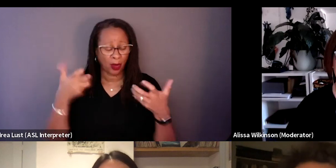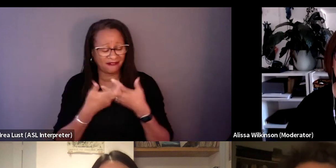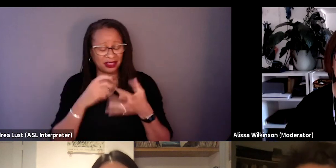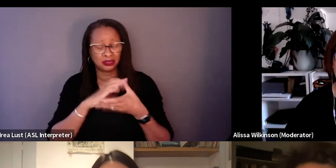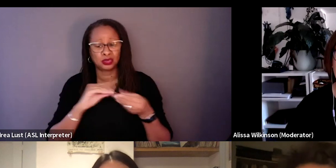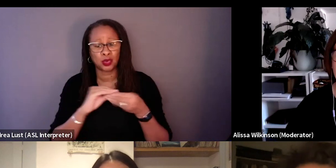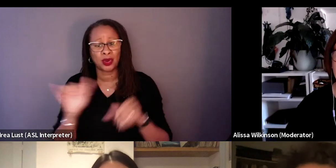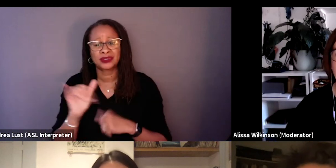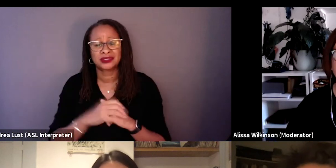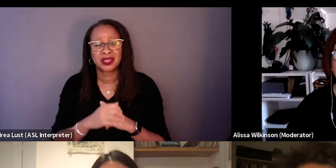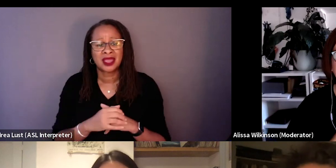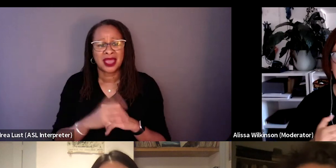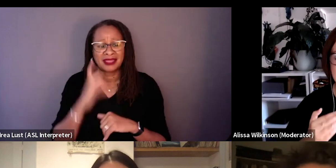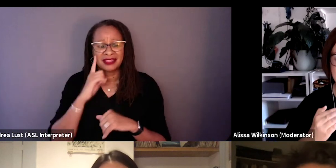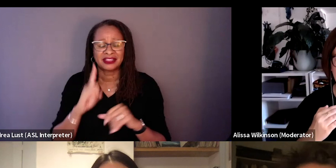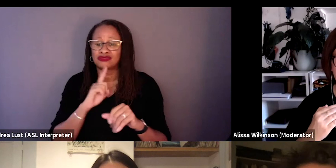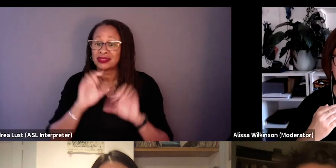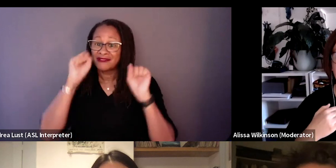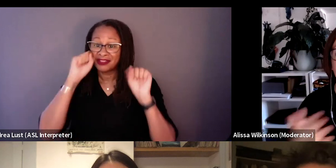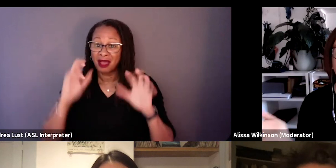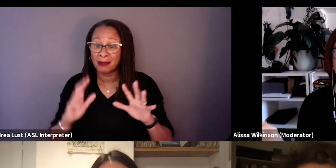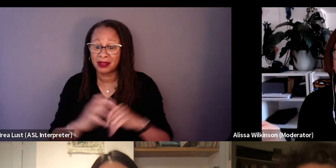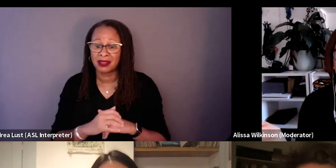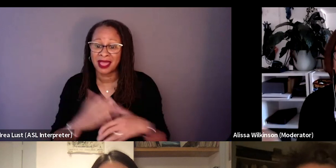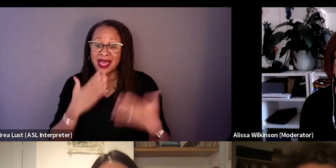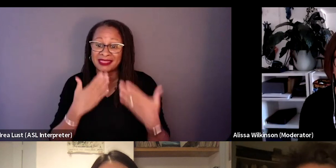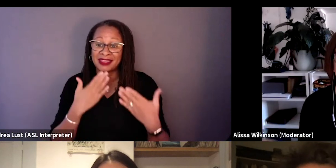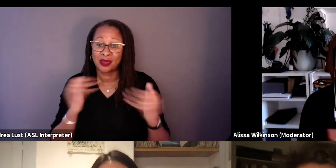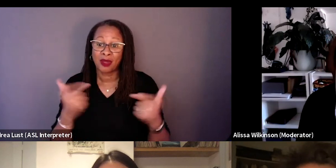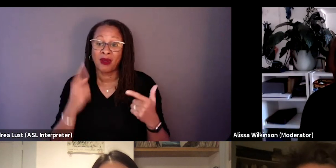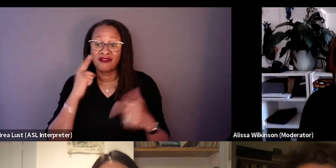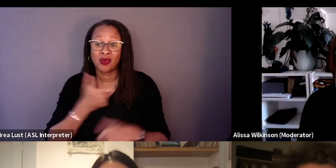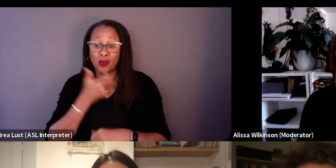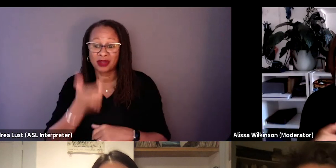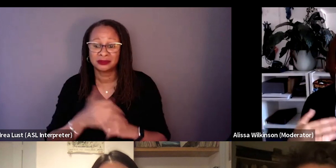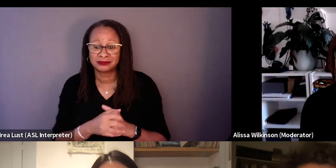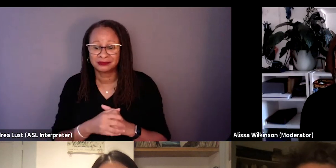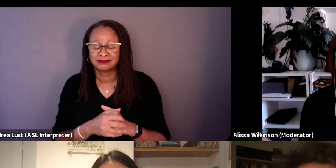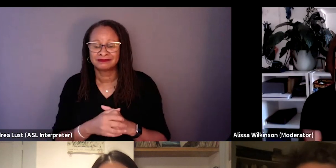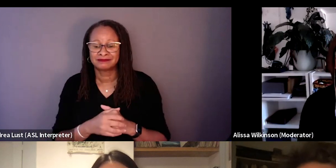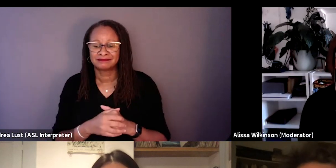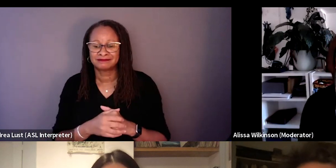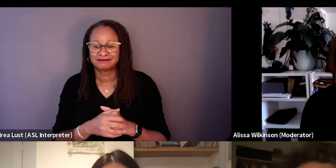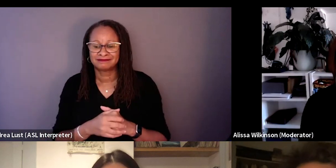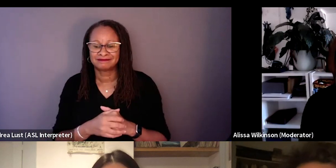I, I think that's really phenomenal. And, and thank you all for watching. Thanks for watching this great discussion.